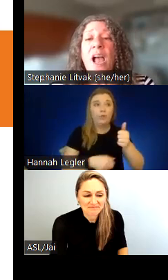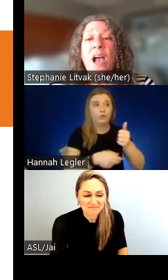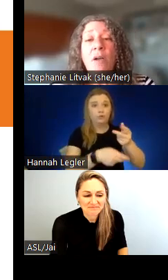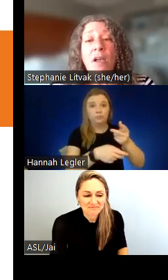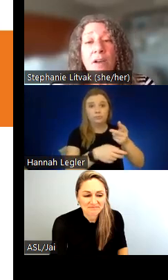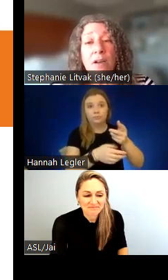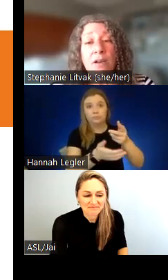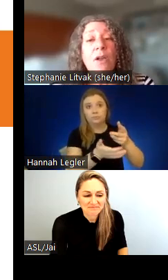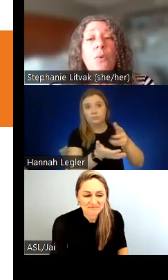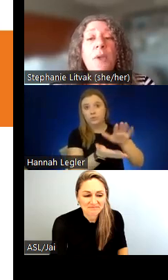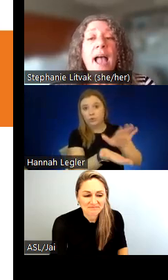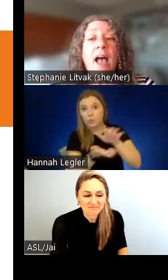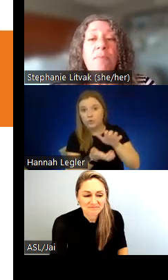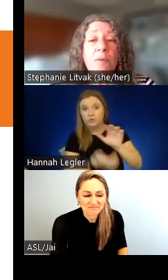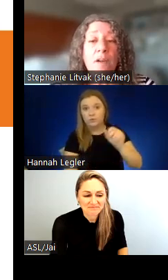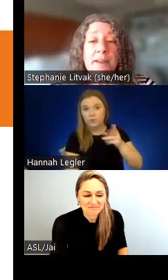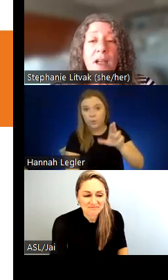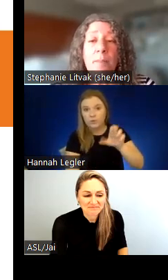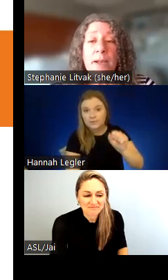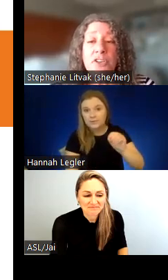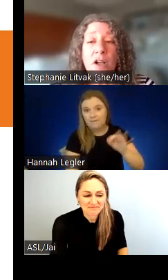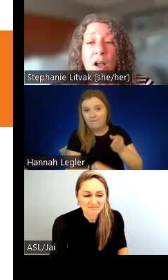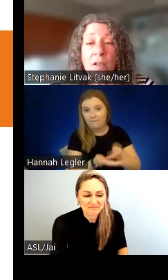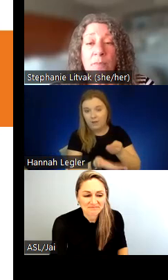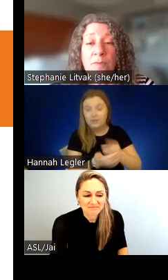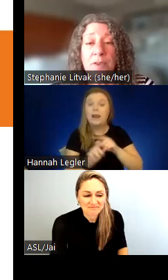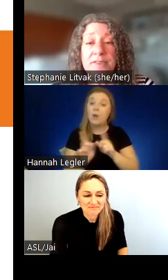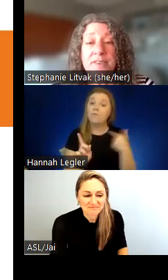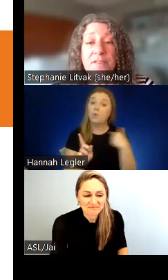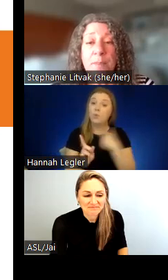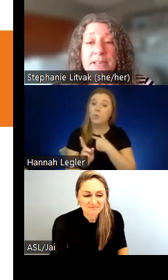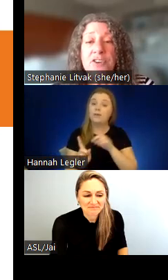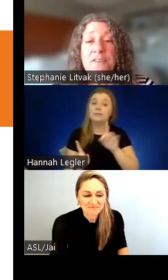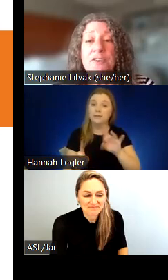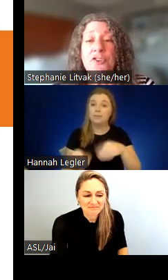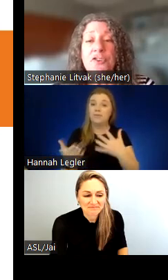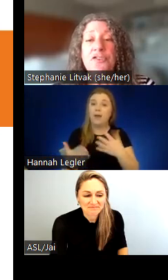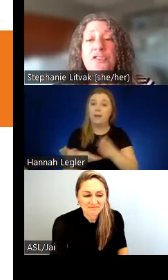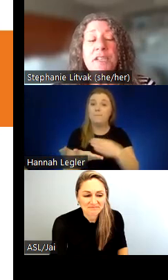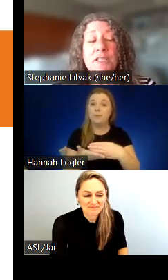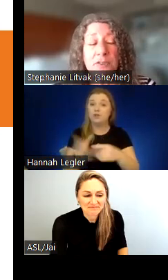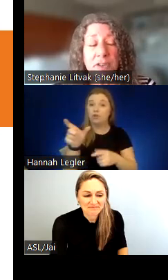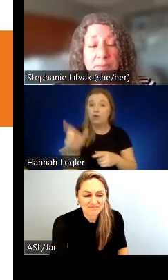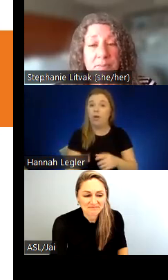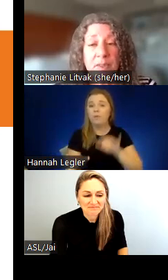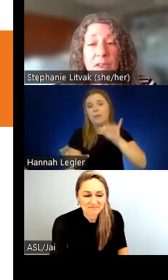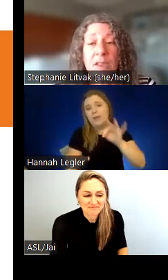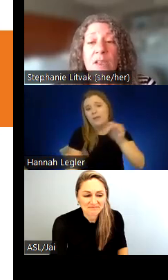However, we have provided a budget column for this information if you choose to include it.